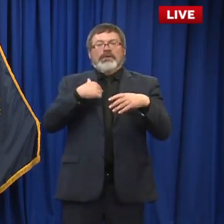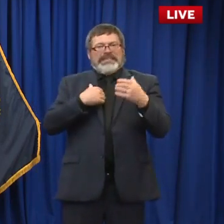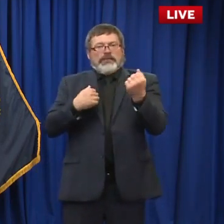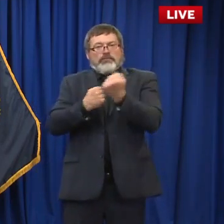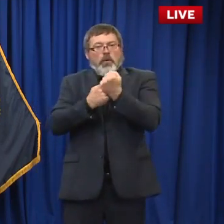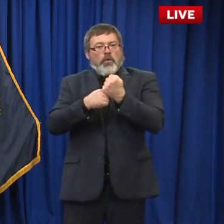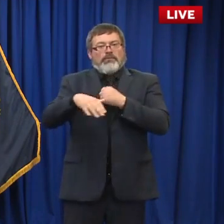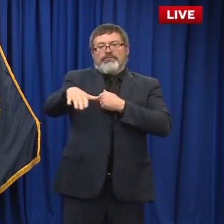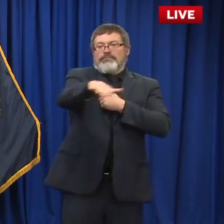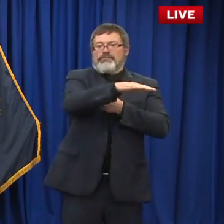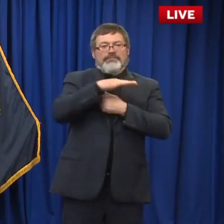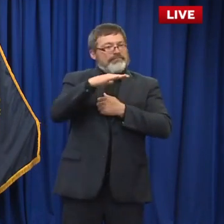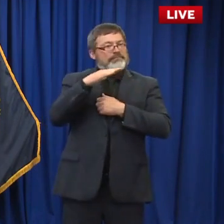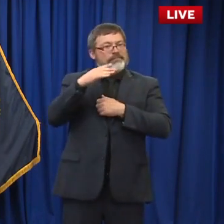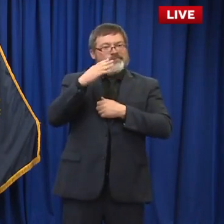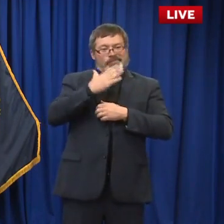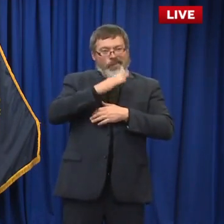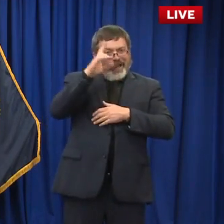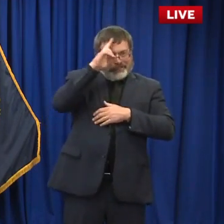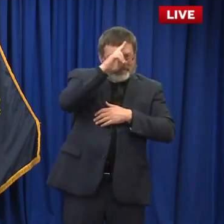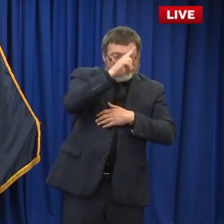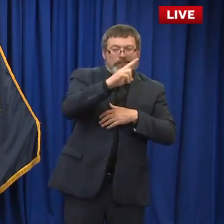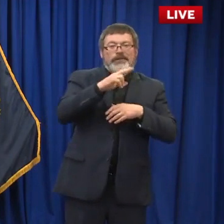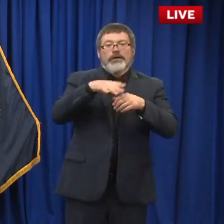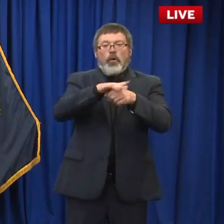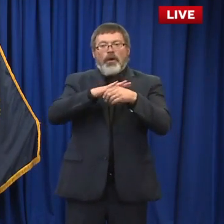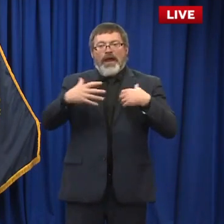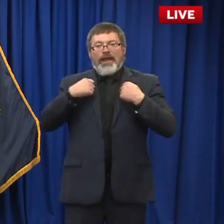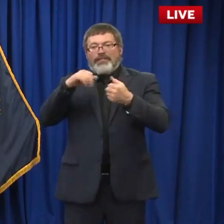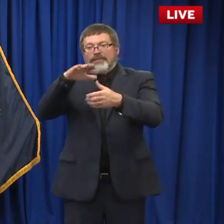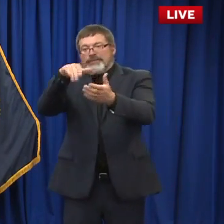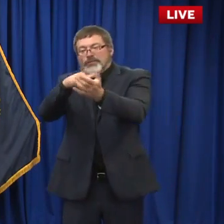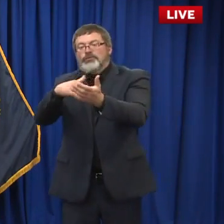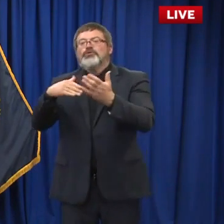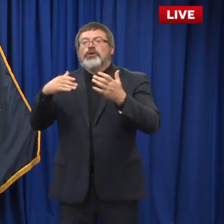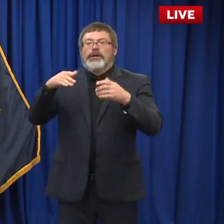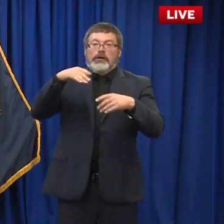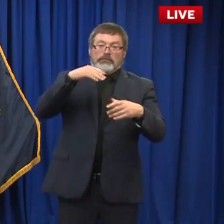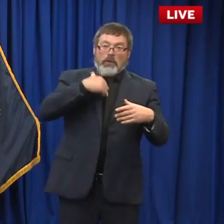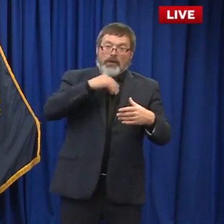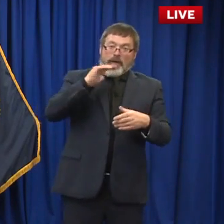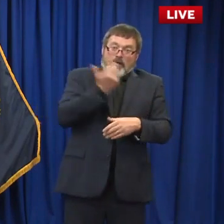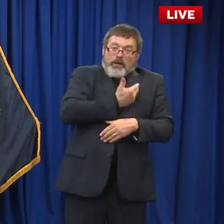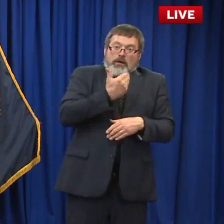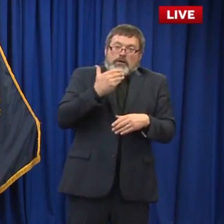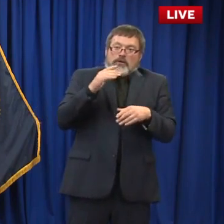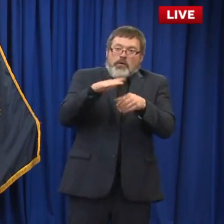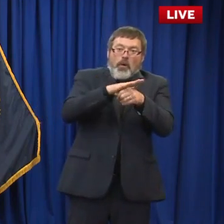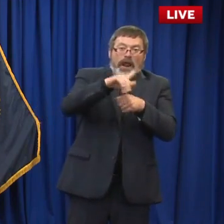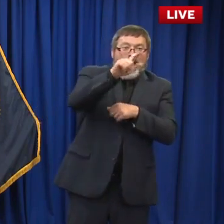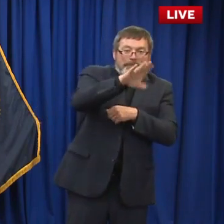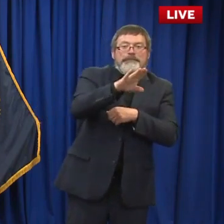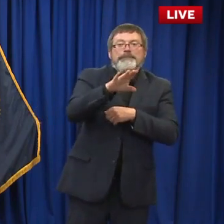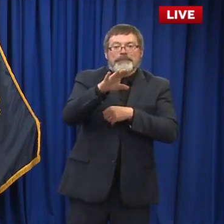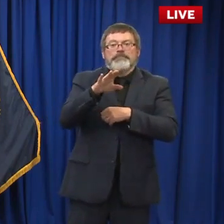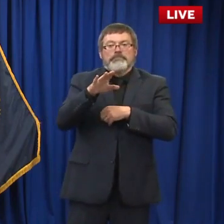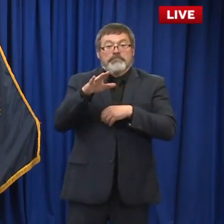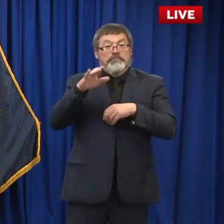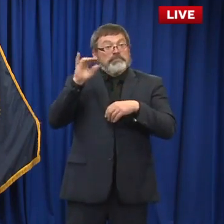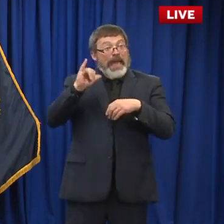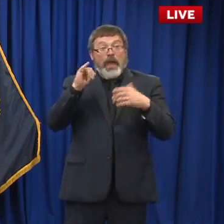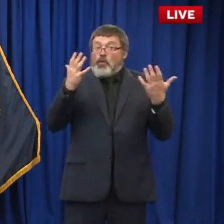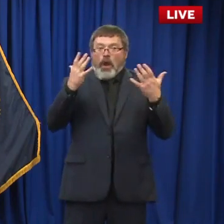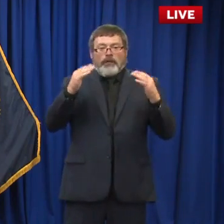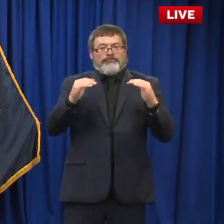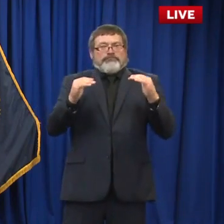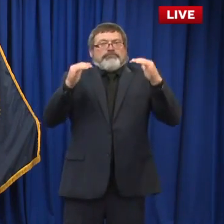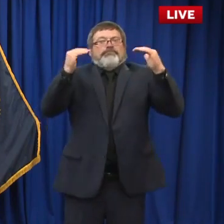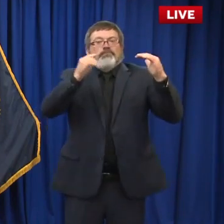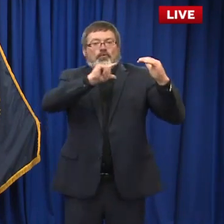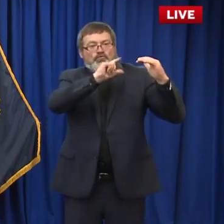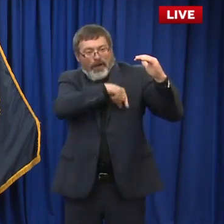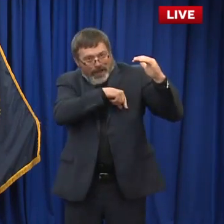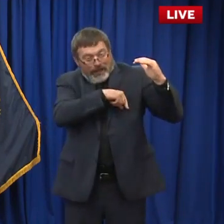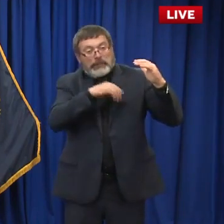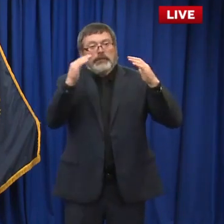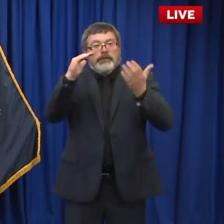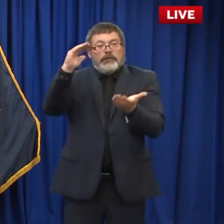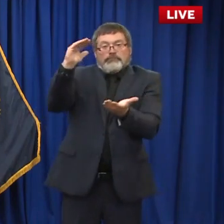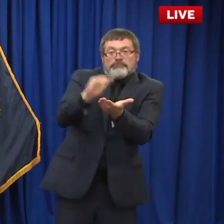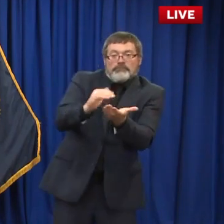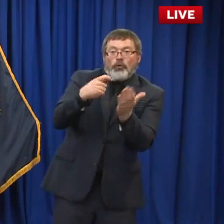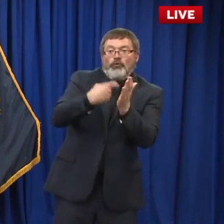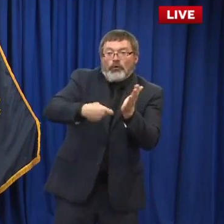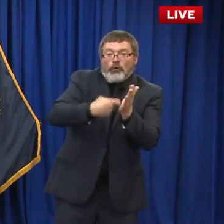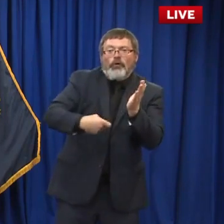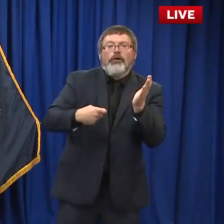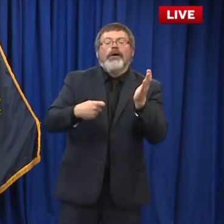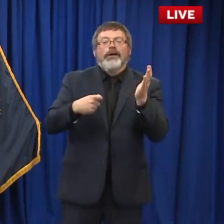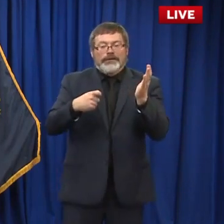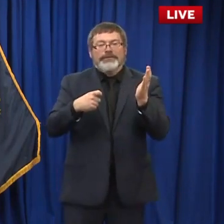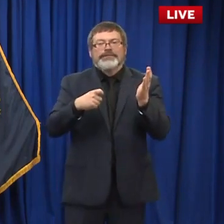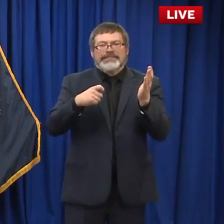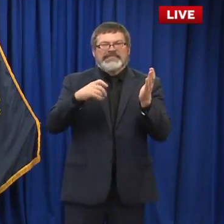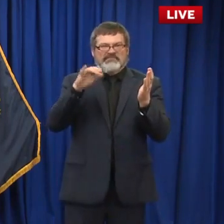WHEN WE DO THAT, AND WE SUPPORT OUR HEALTH CARE FACILITIES AND OUR LABS TO DO ADDITIONAL TESTING AND INCREASED CAPACITY, WE RETAIN CONTROL OVER QUALITY, WE RETAIN CONTROL OVER COST.